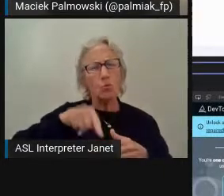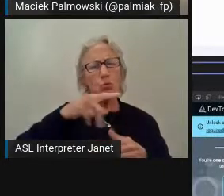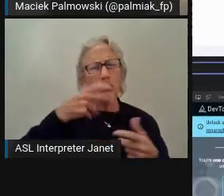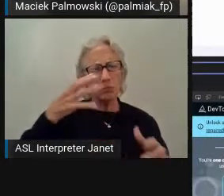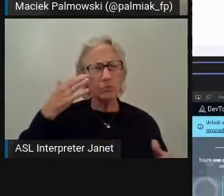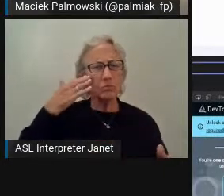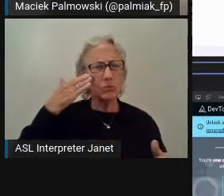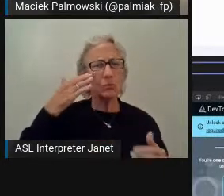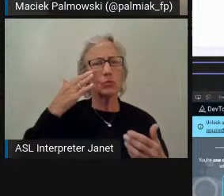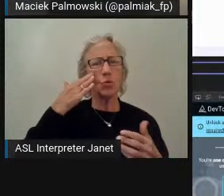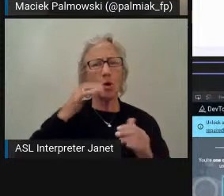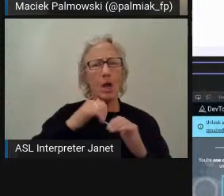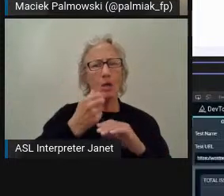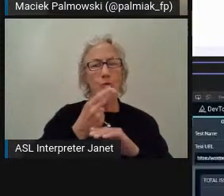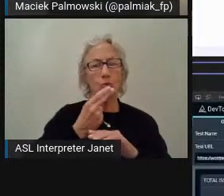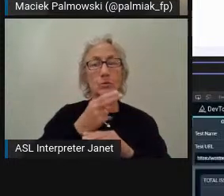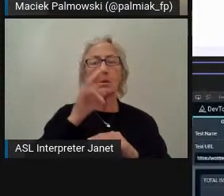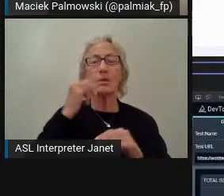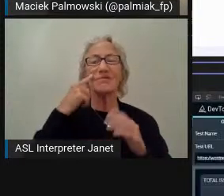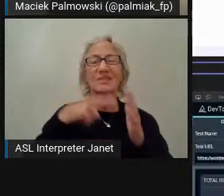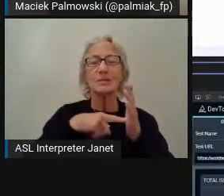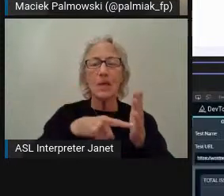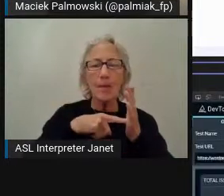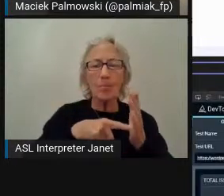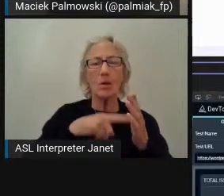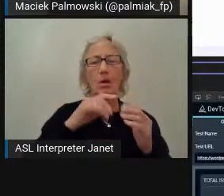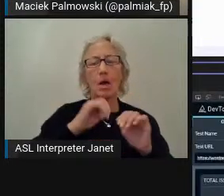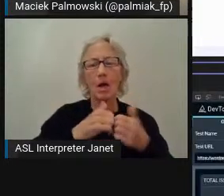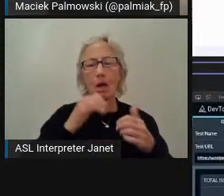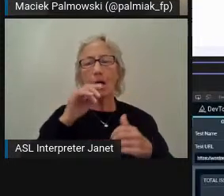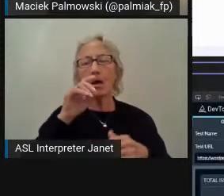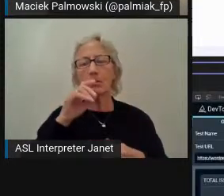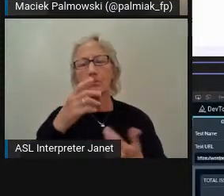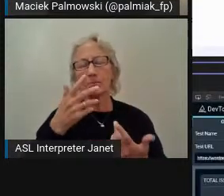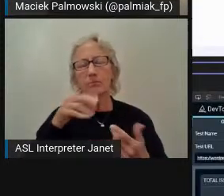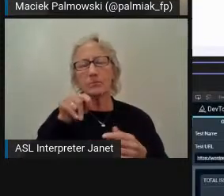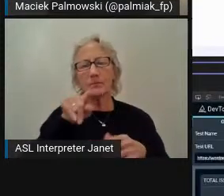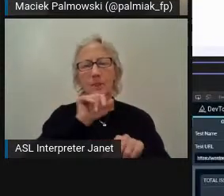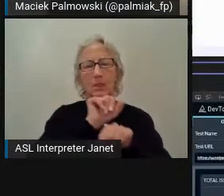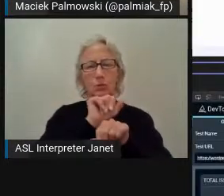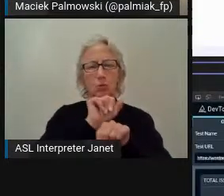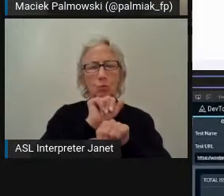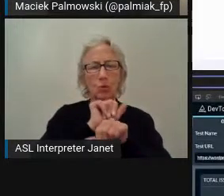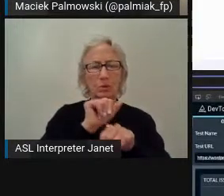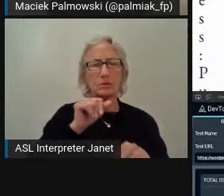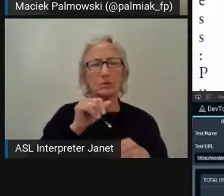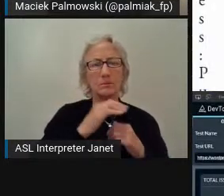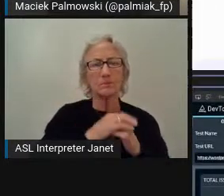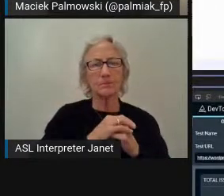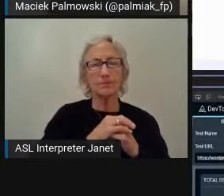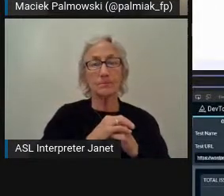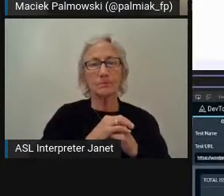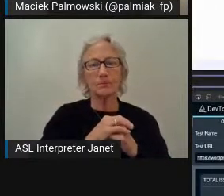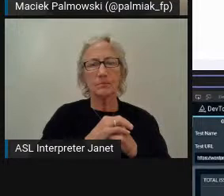But like I mentioned there are browser tools. Probably most of you are using them. A quick example of how it works. Probably